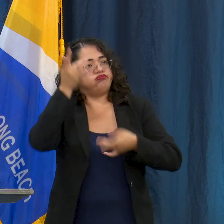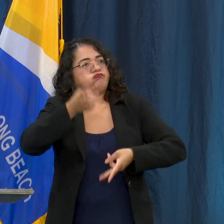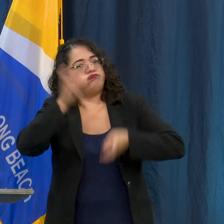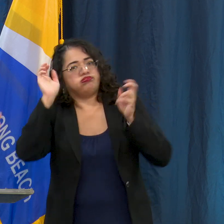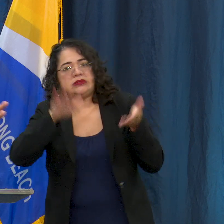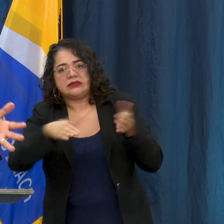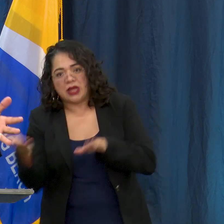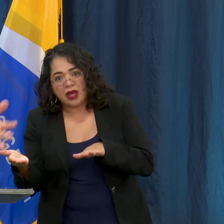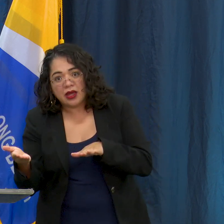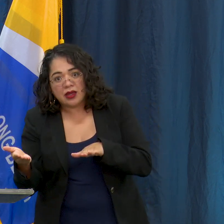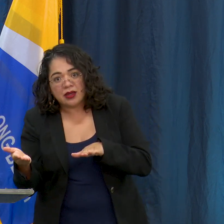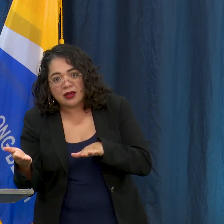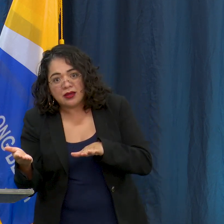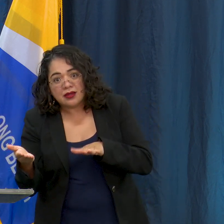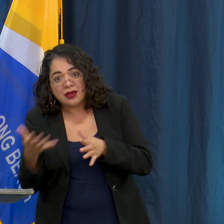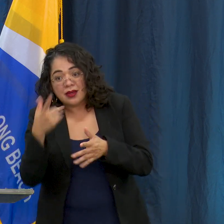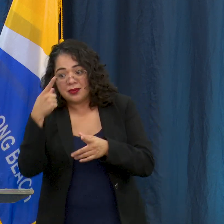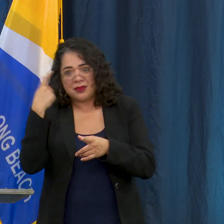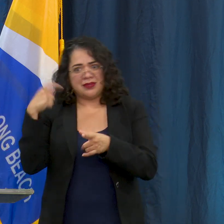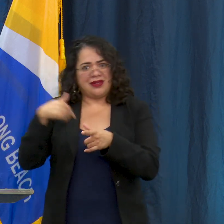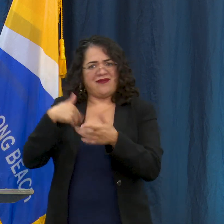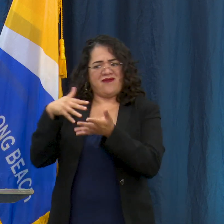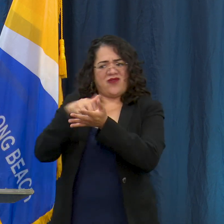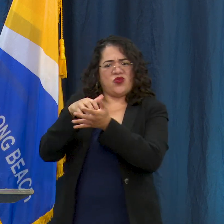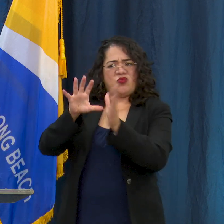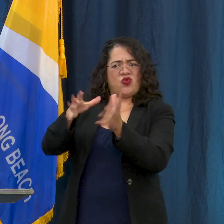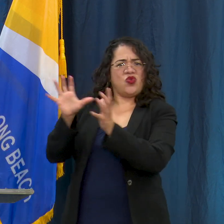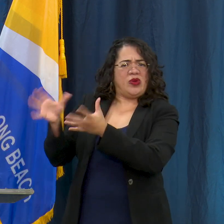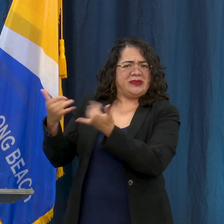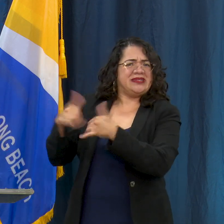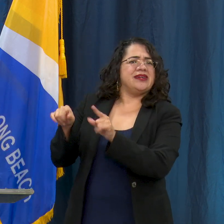having an additional week gives us an opportunity to look at more data,